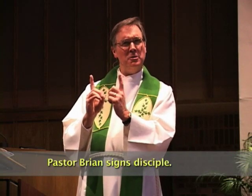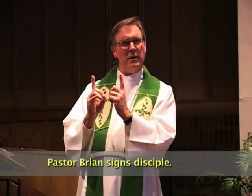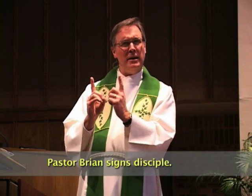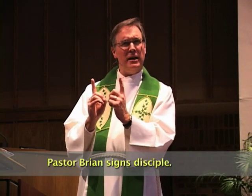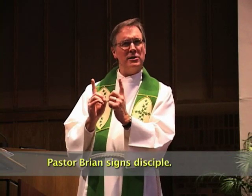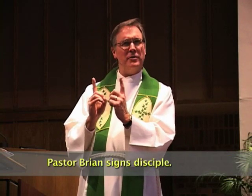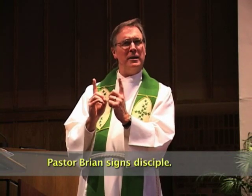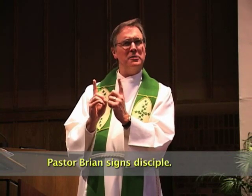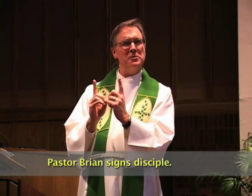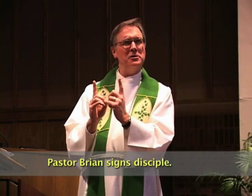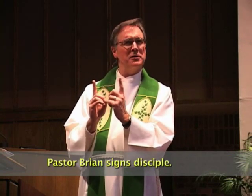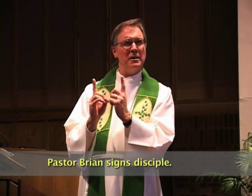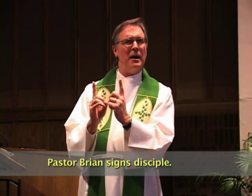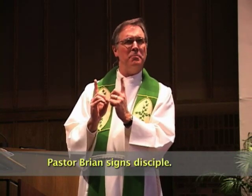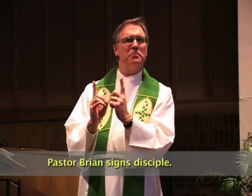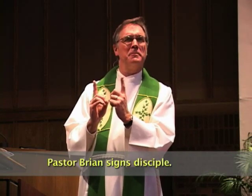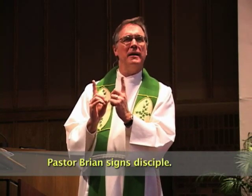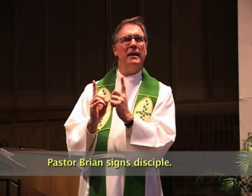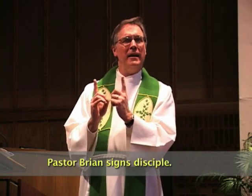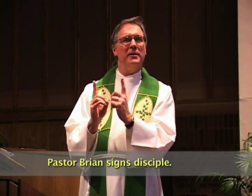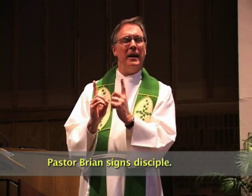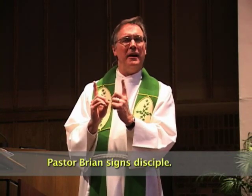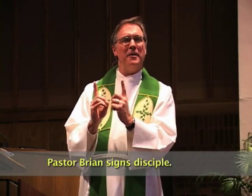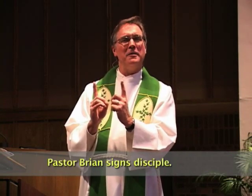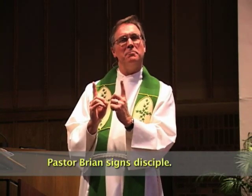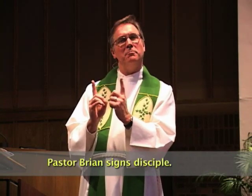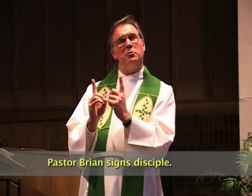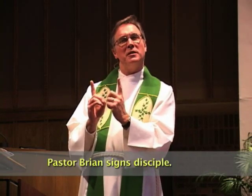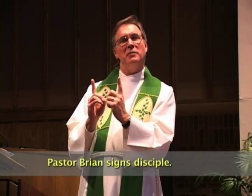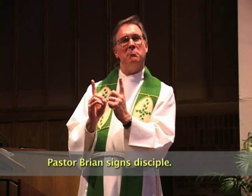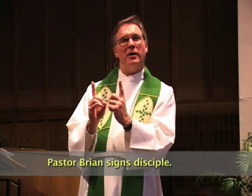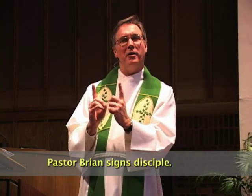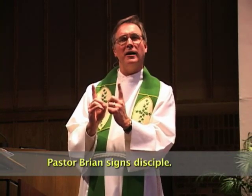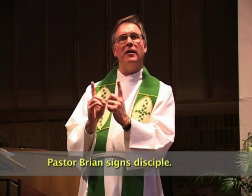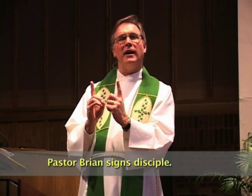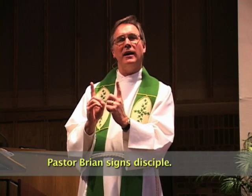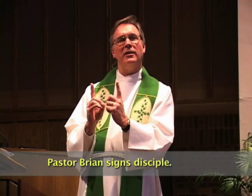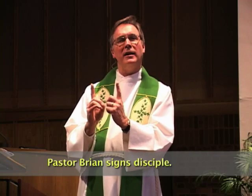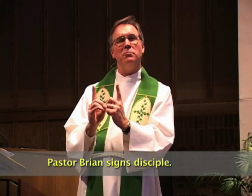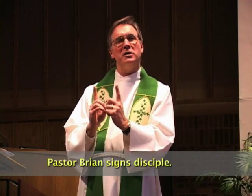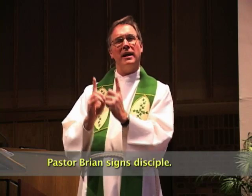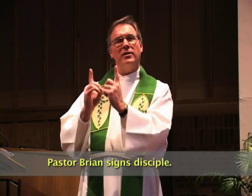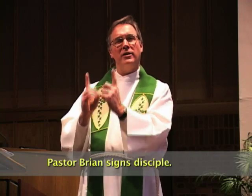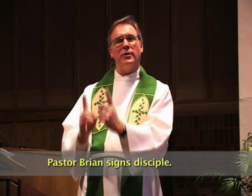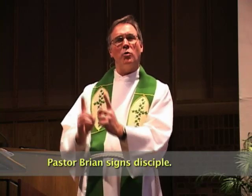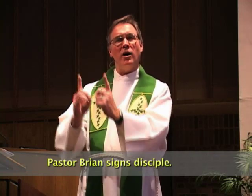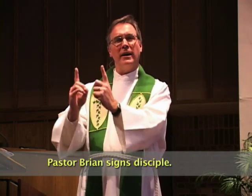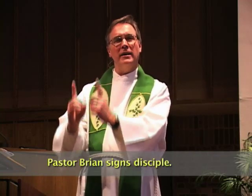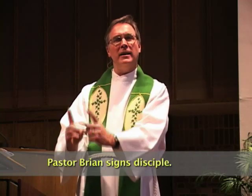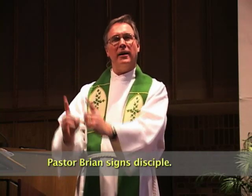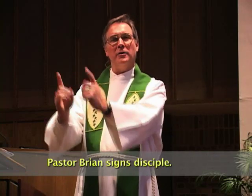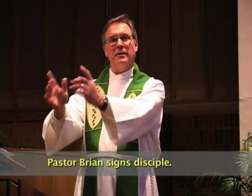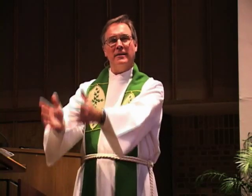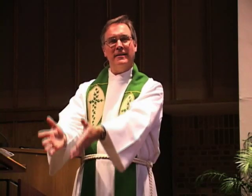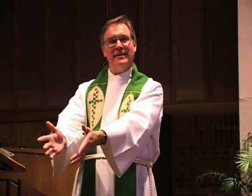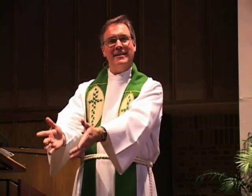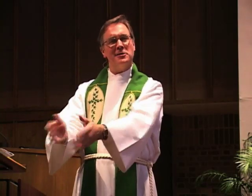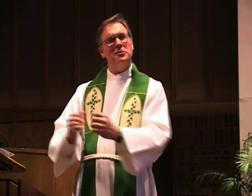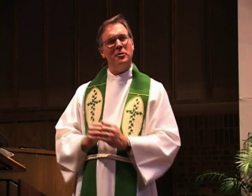two index fingers up in the air, put them in parallel and then pretend that they're walking together. [Brian's hands are chest height, knuckles lightly touching and index